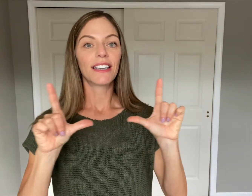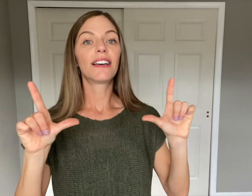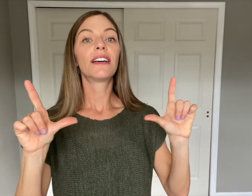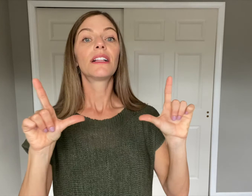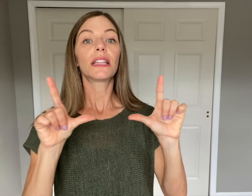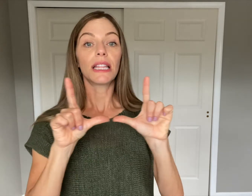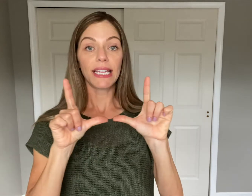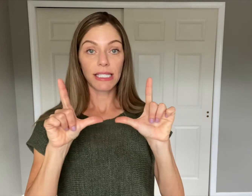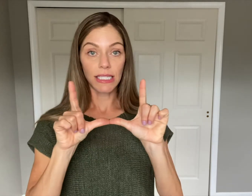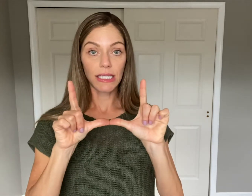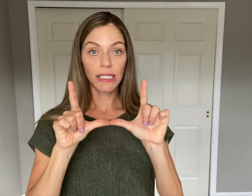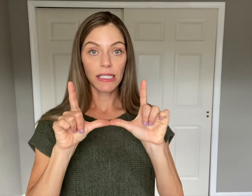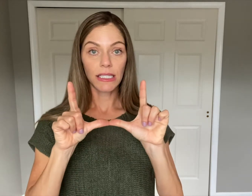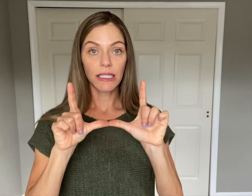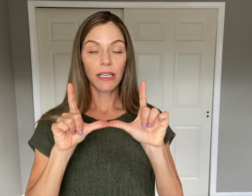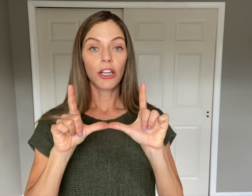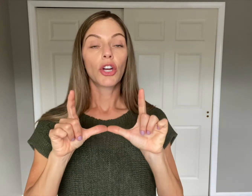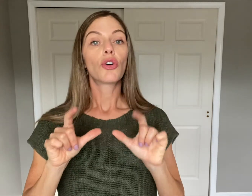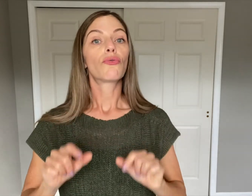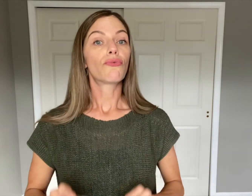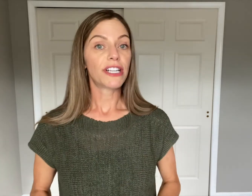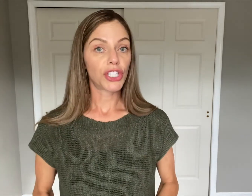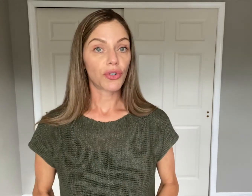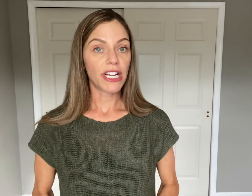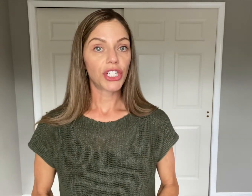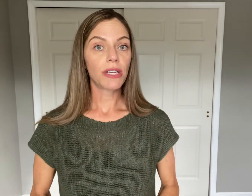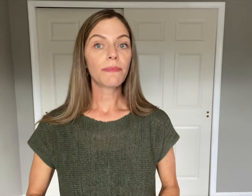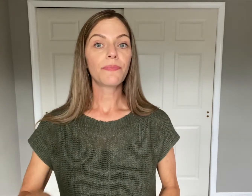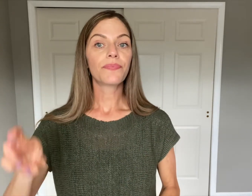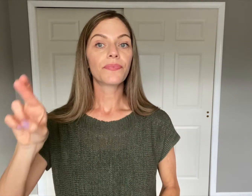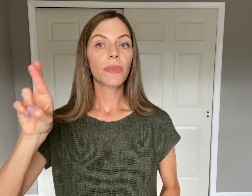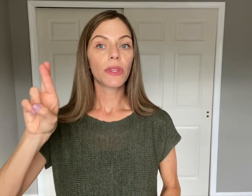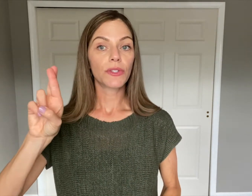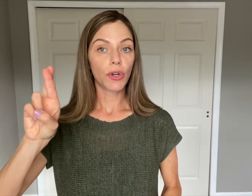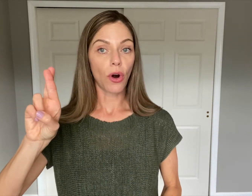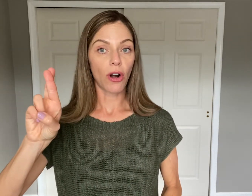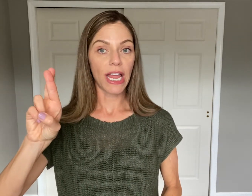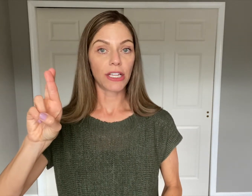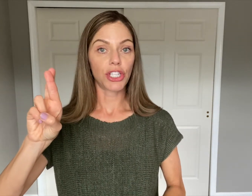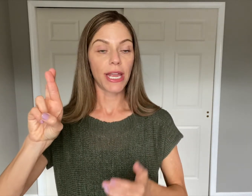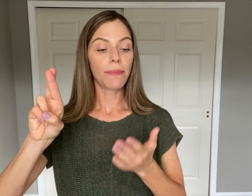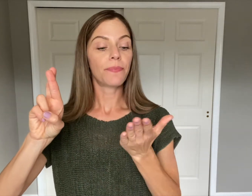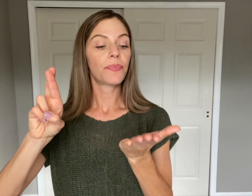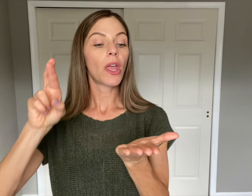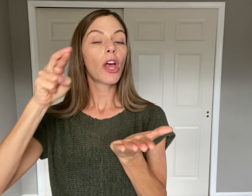"License" Registration It's an "R" handshape